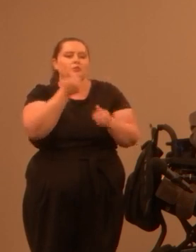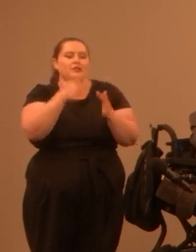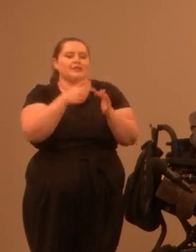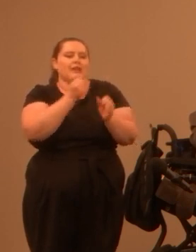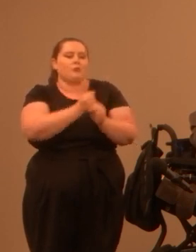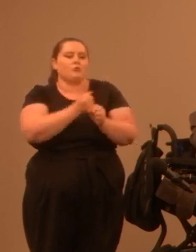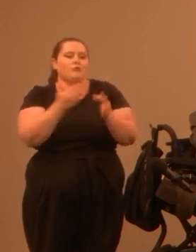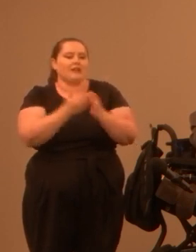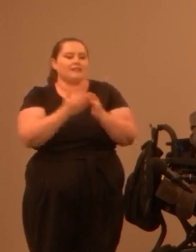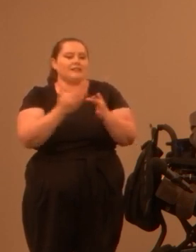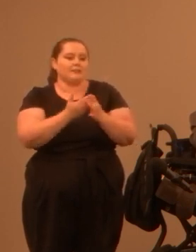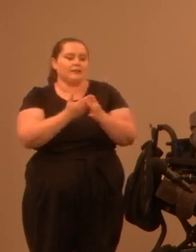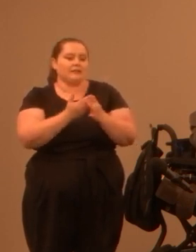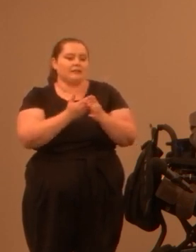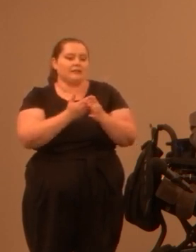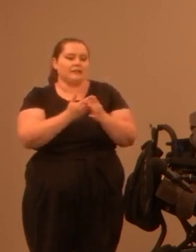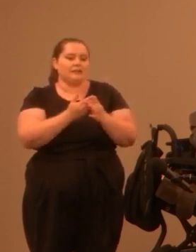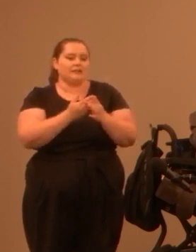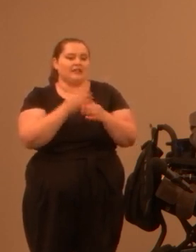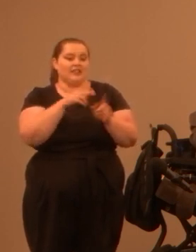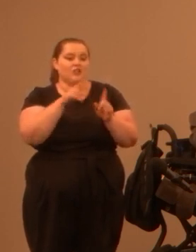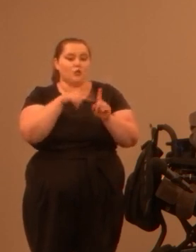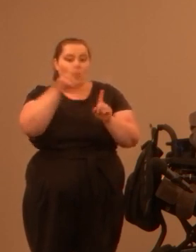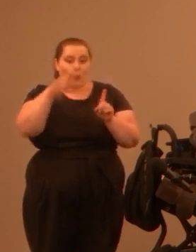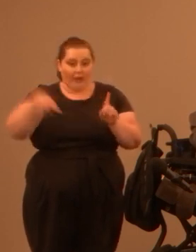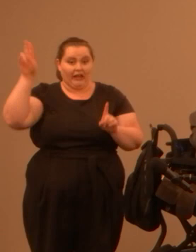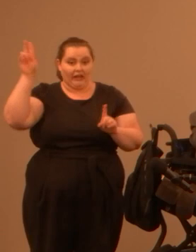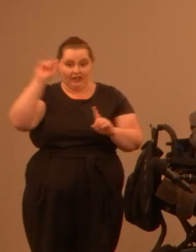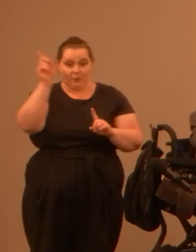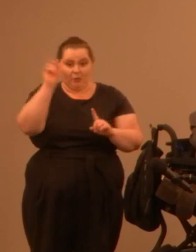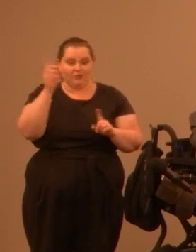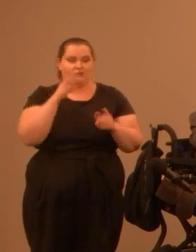and particularly Norway at the moment, but it changes different countries and